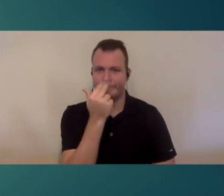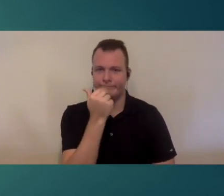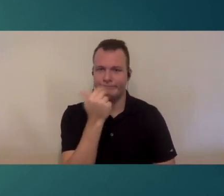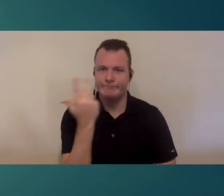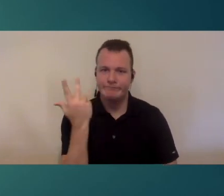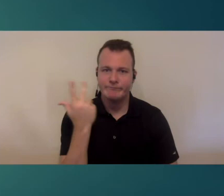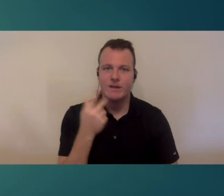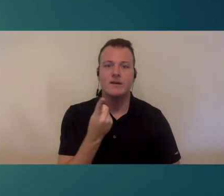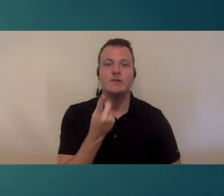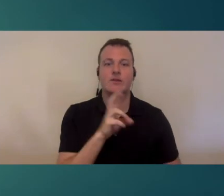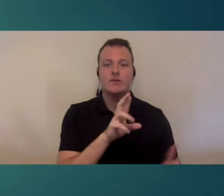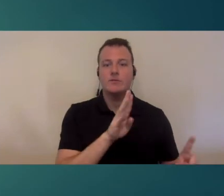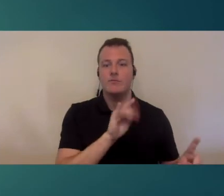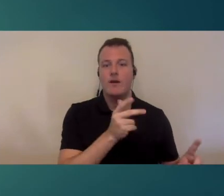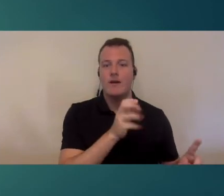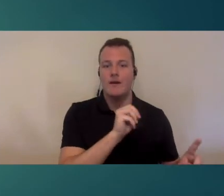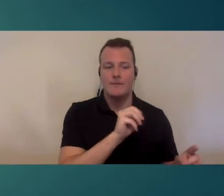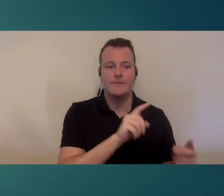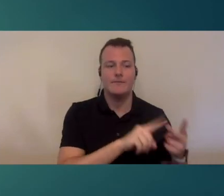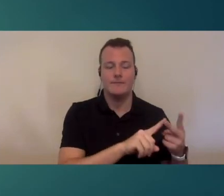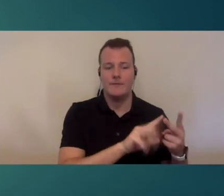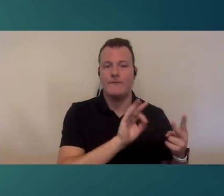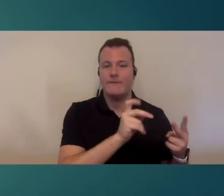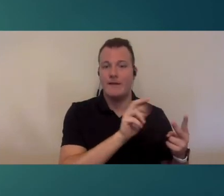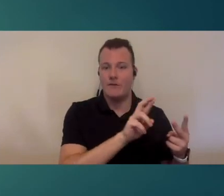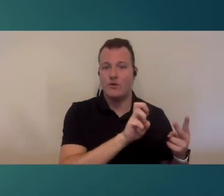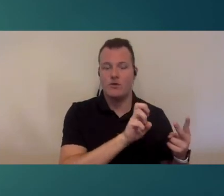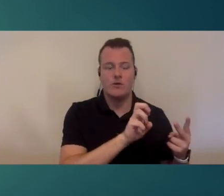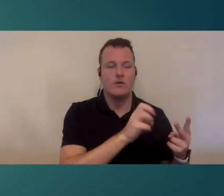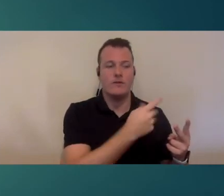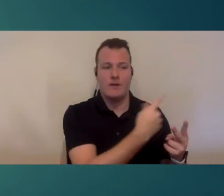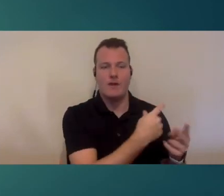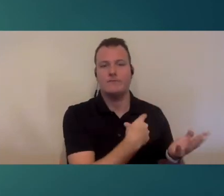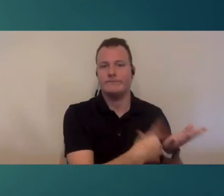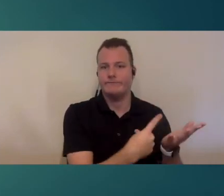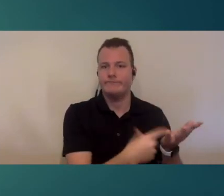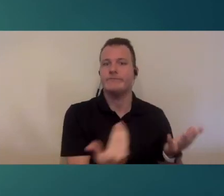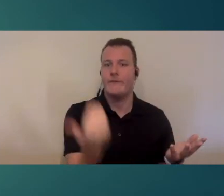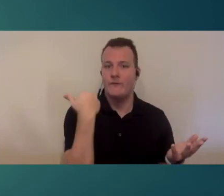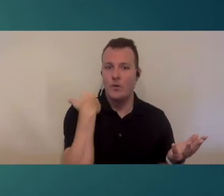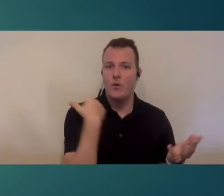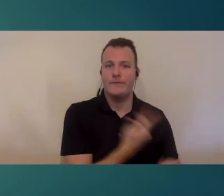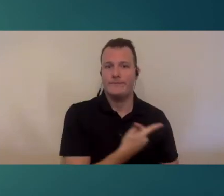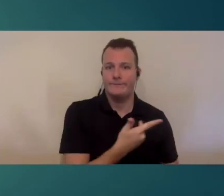Drs. Branham, and Megann Faivre, and I all discussed that before. I would not